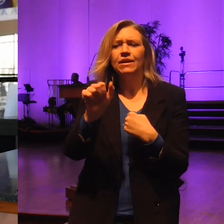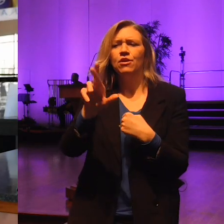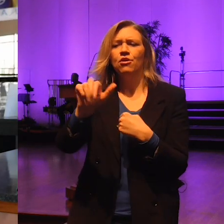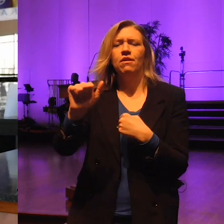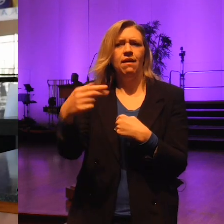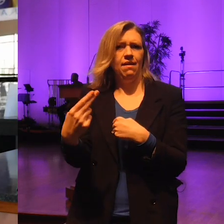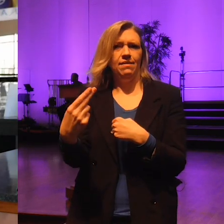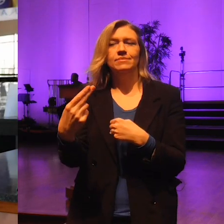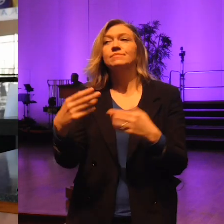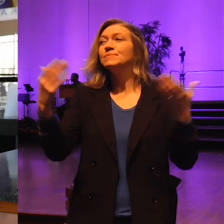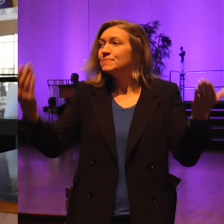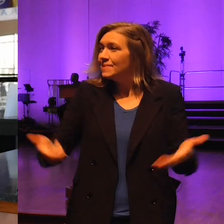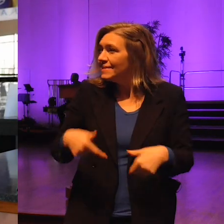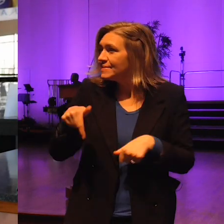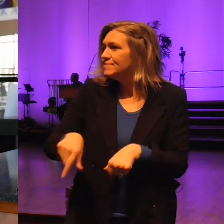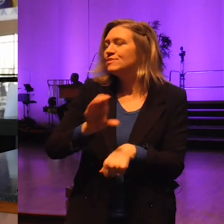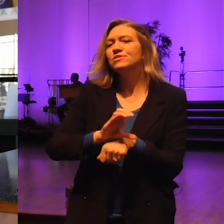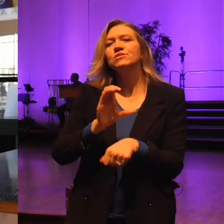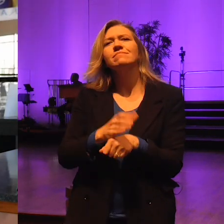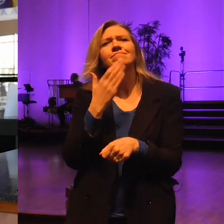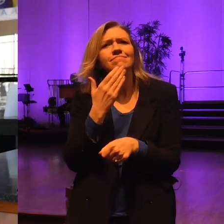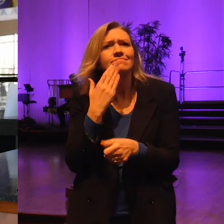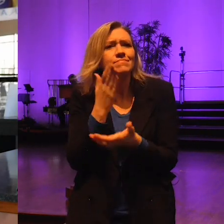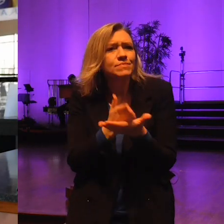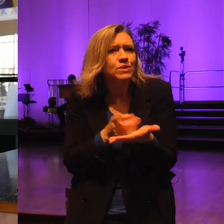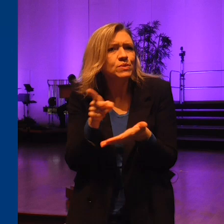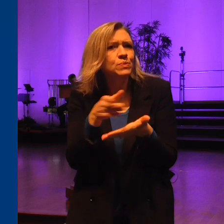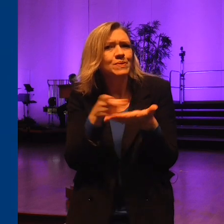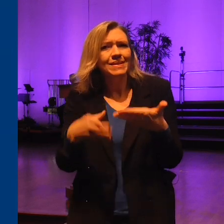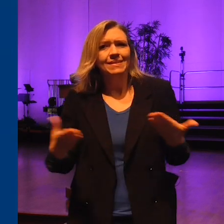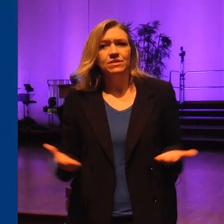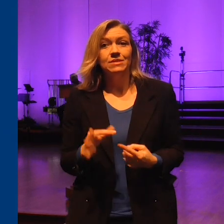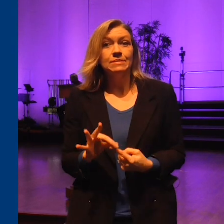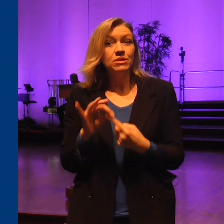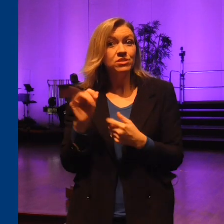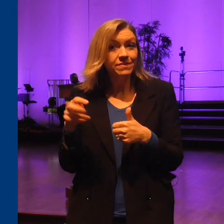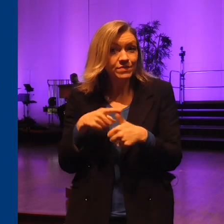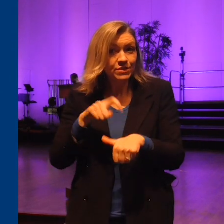thanks for spending a portion of your weekend with us especially if you're new our vision Oneness